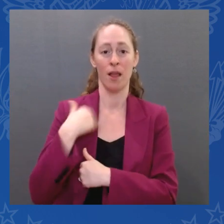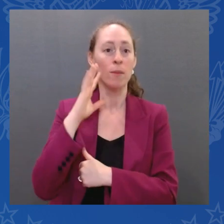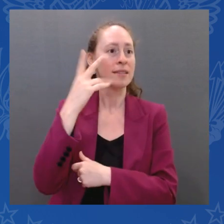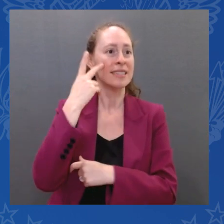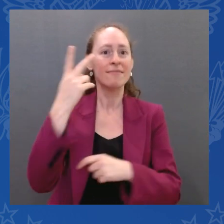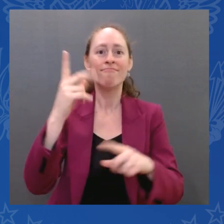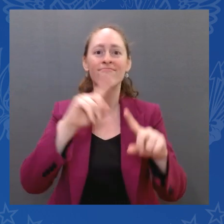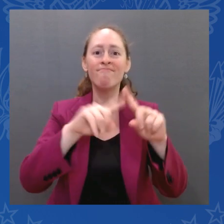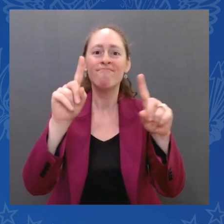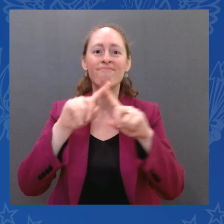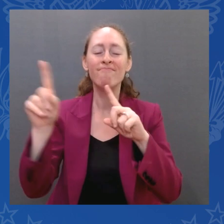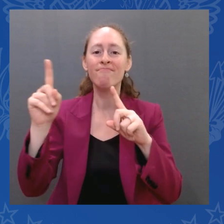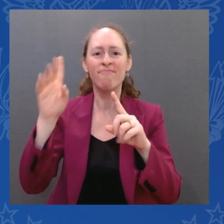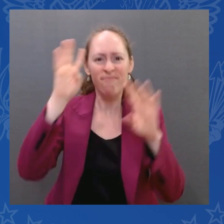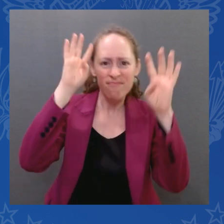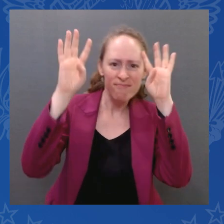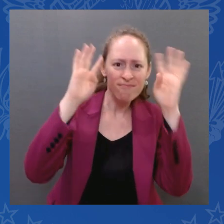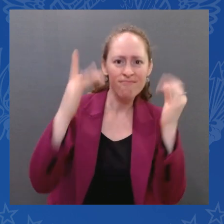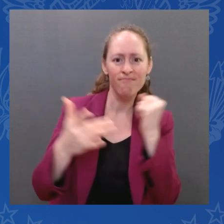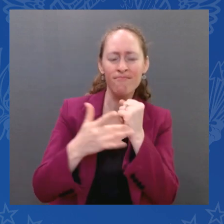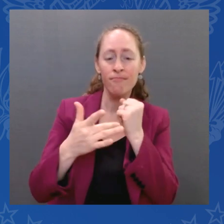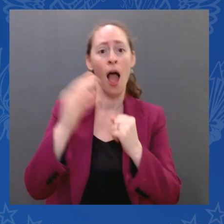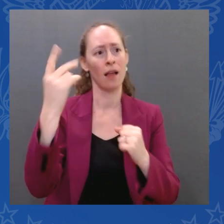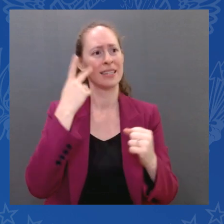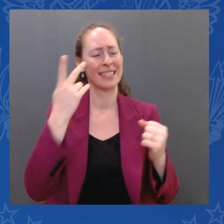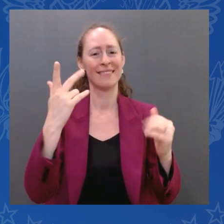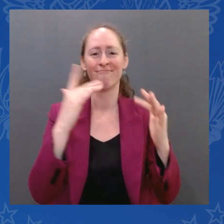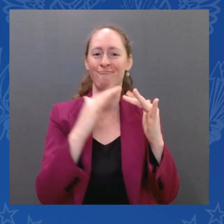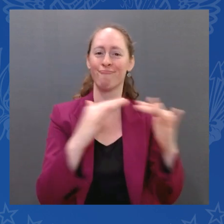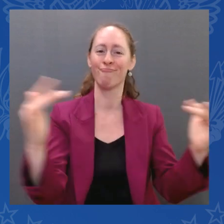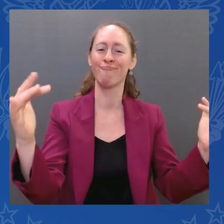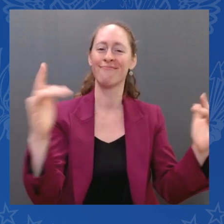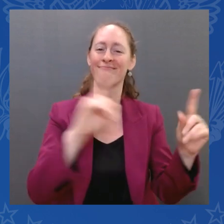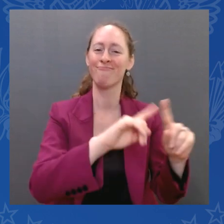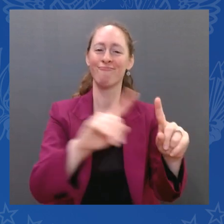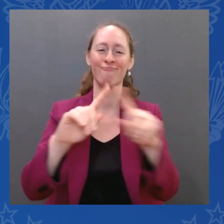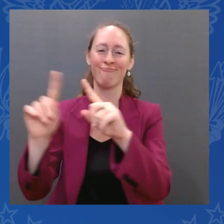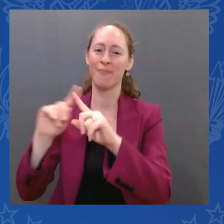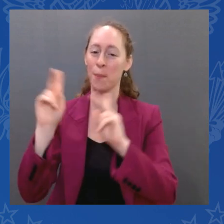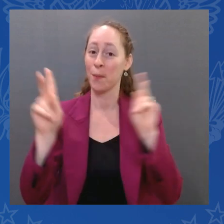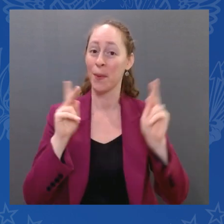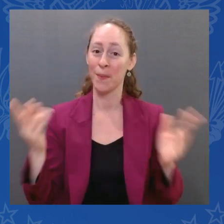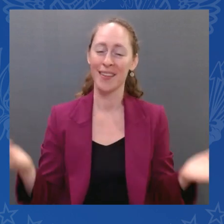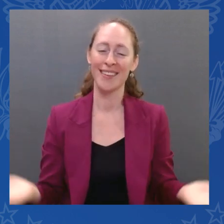Israel is a country that brings together the past, the present and the future.